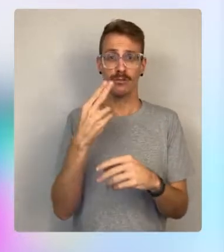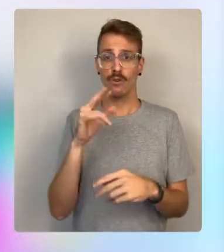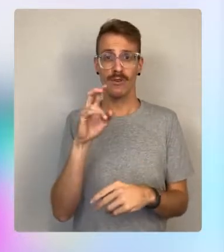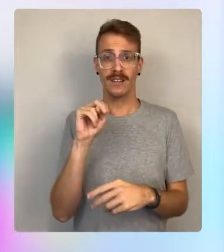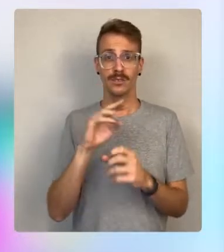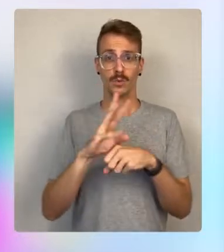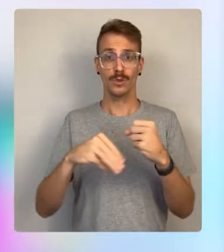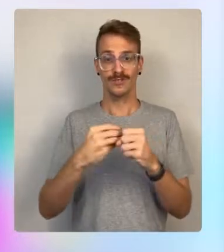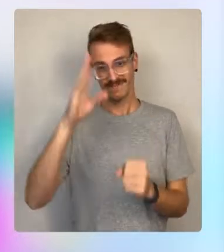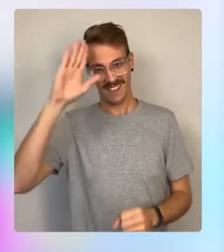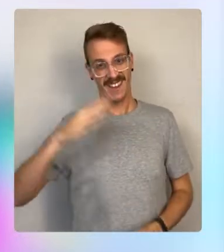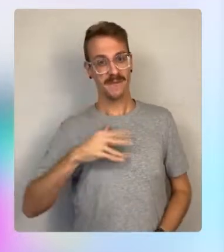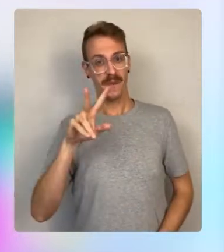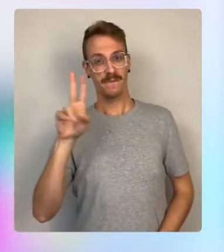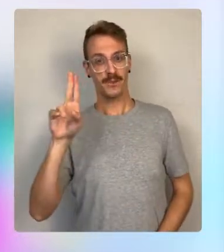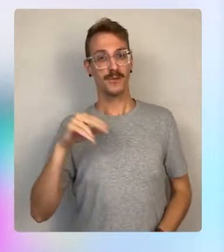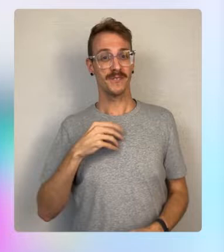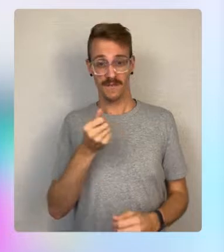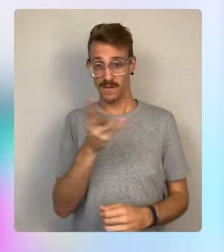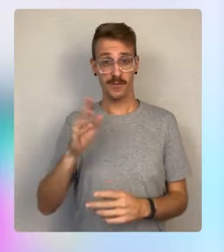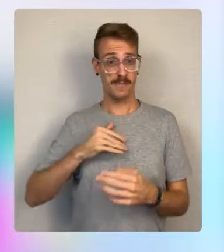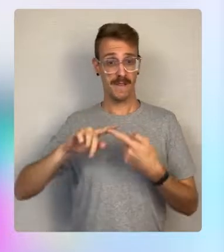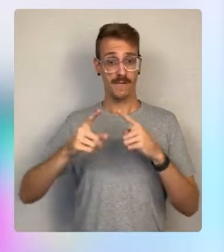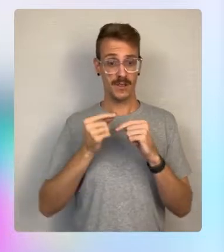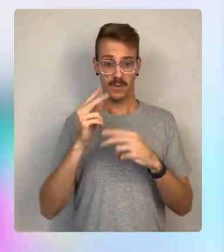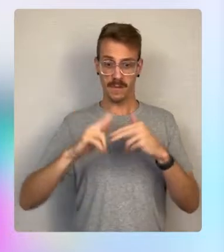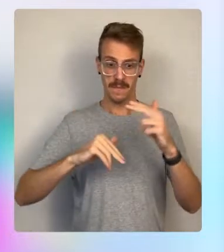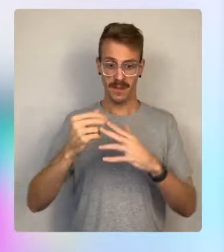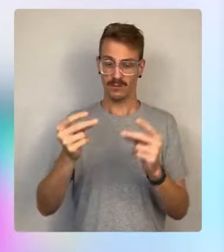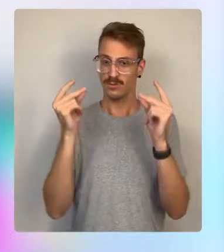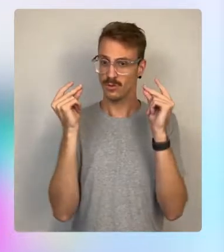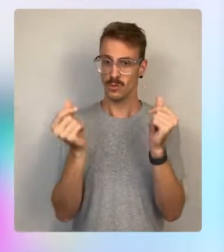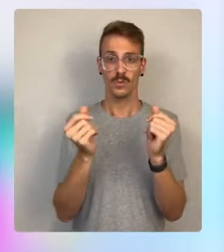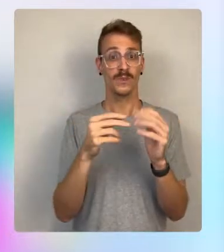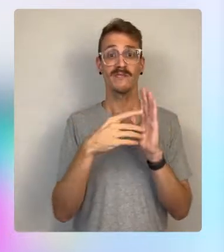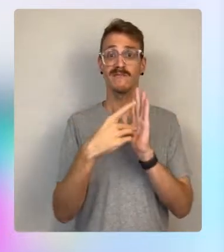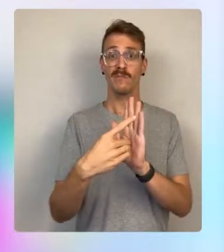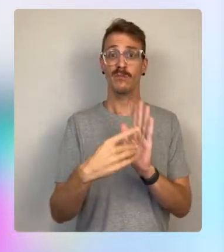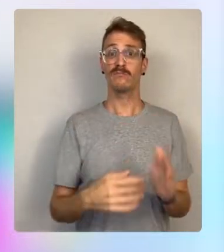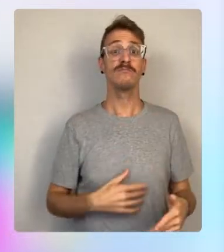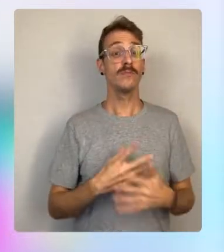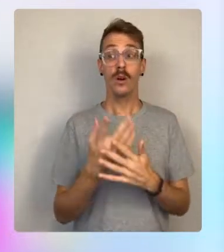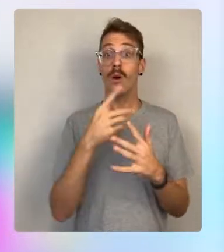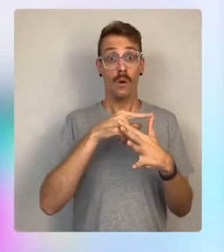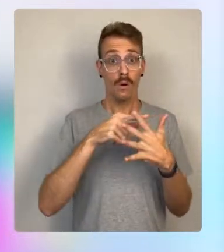Hi. I'm Vu, and today a few of my friends and I are going to create a quick demo. Along the way, we'll show you